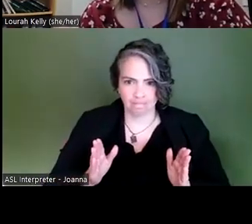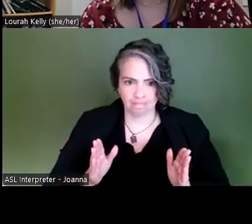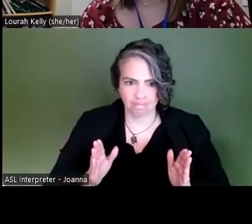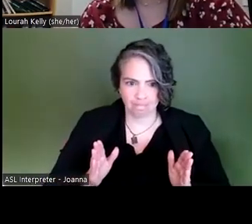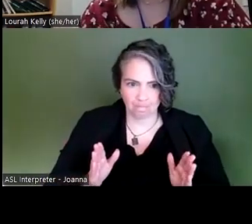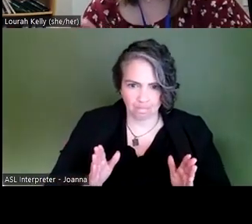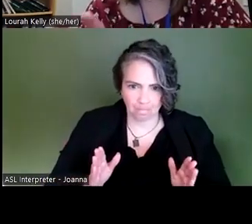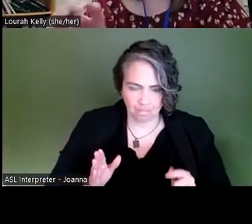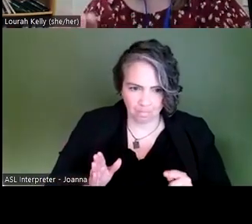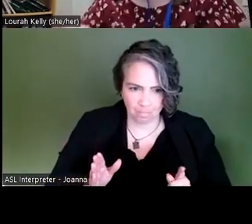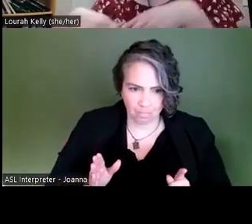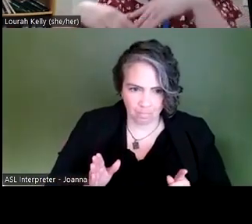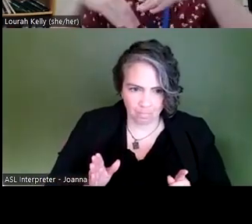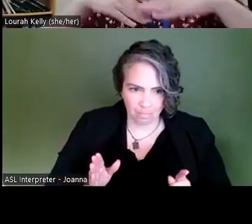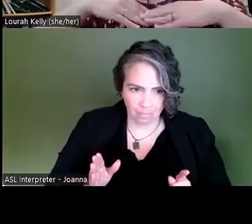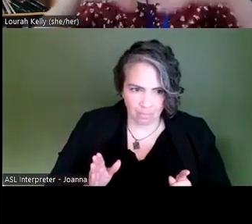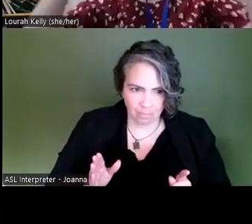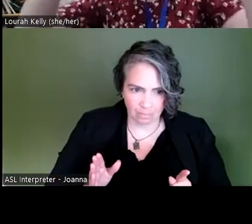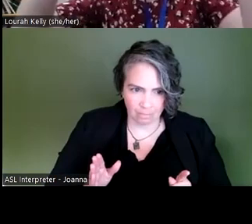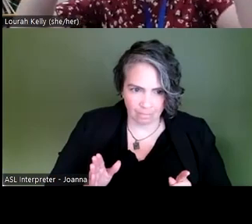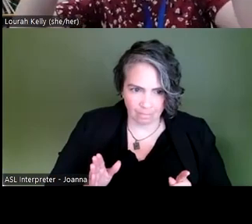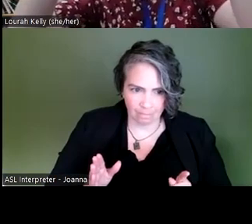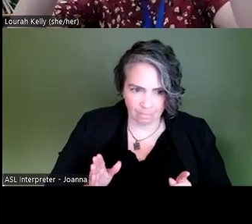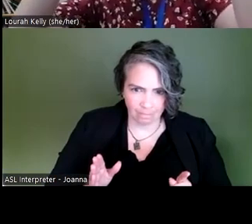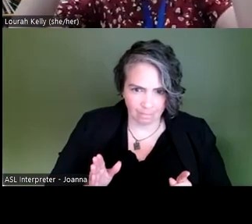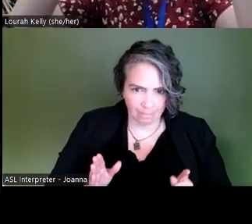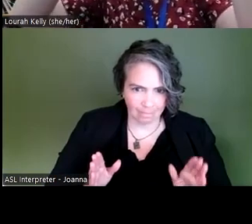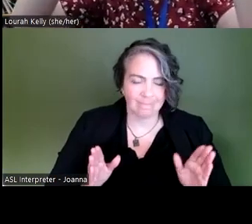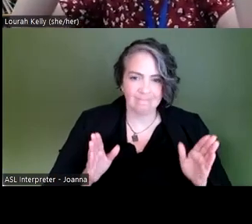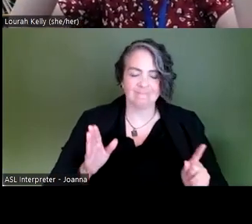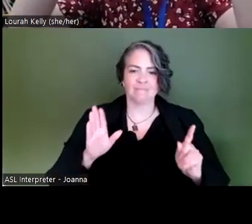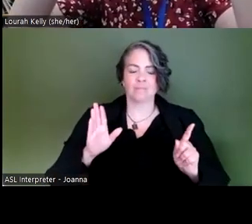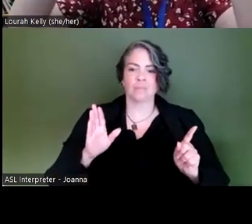significantly different from each other. So that means that Hispanic and white lesbian